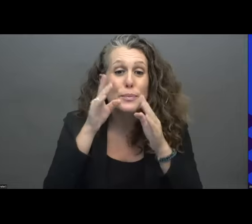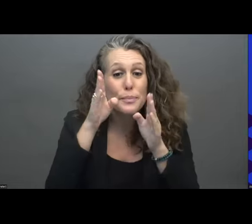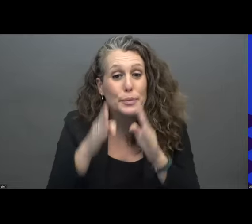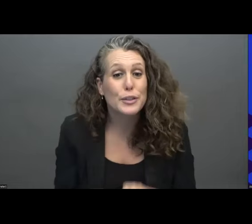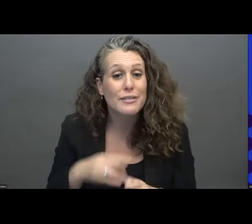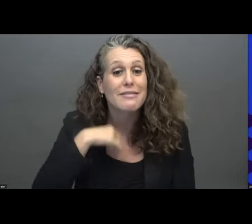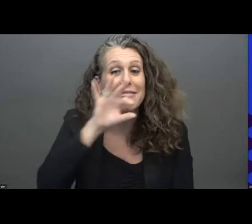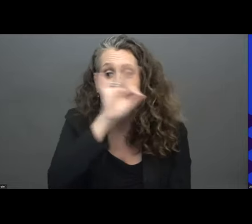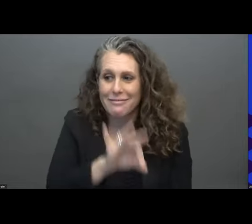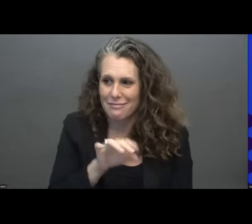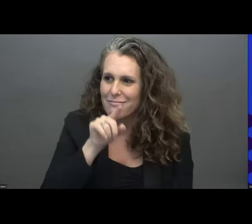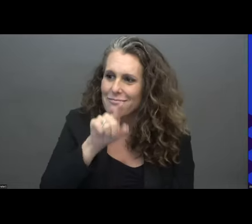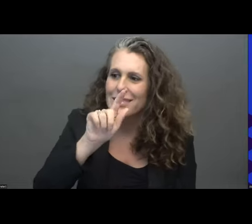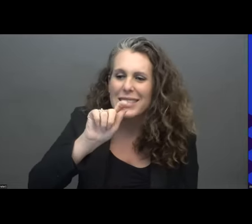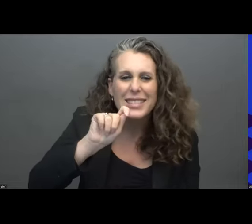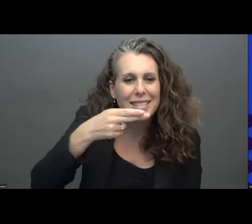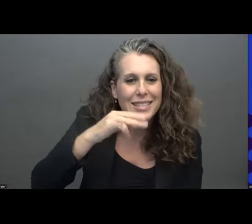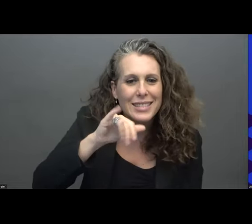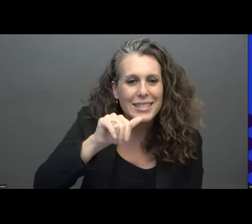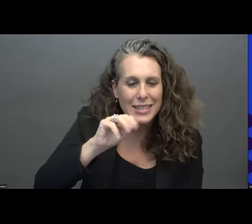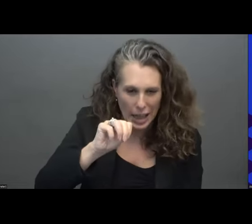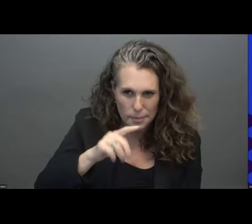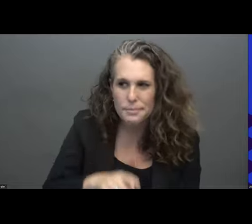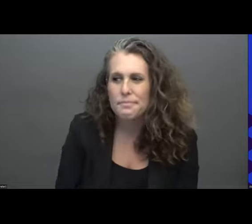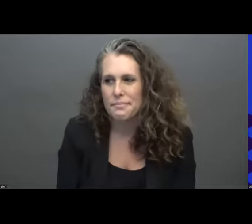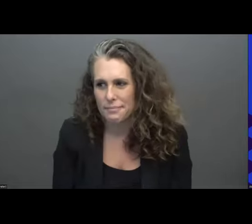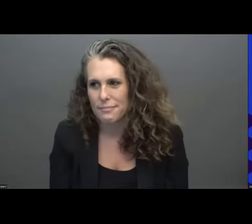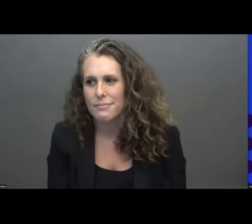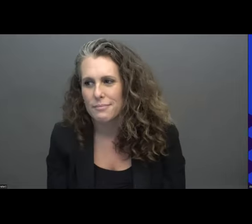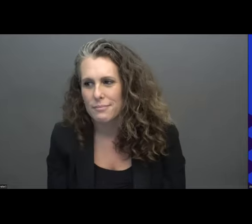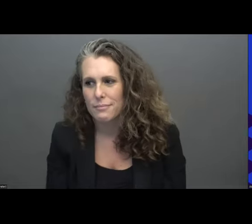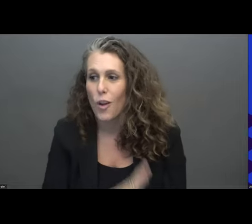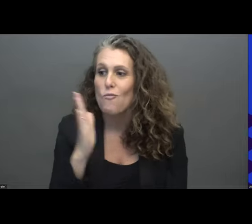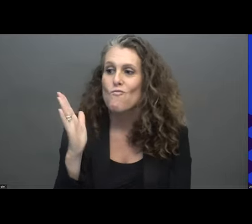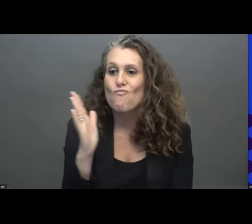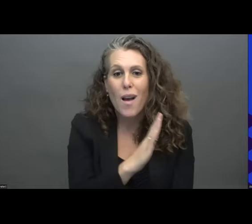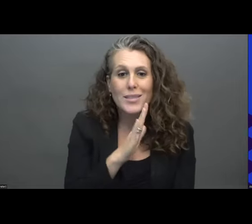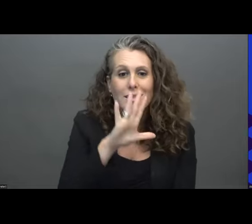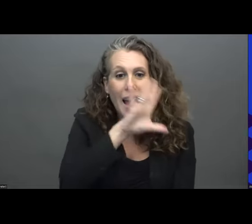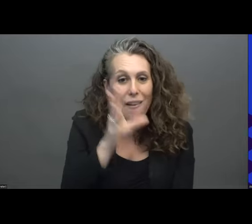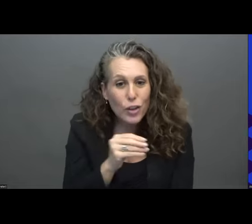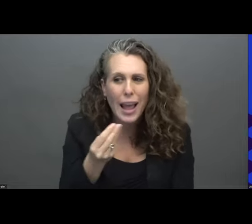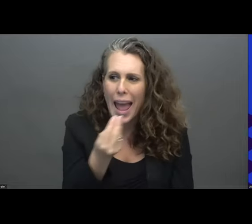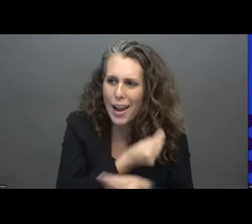of the world West African Economic and Monetary Union, you personally have tried to promote